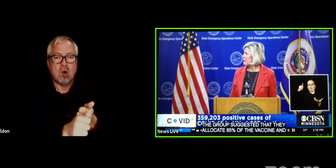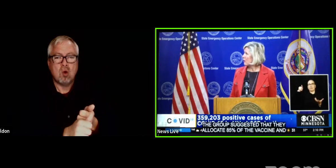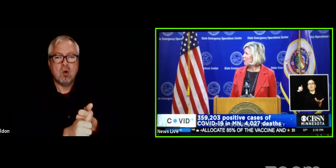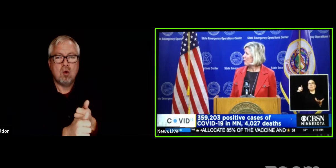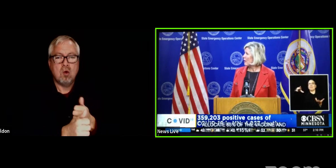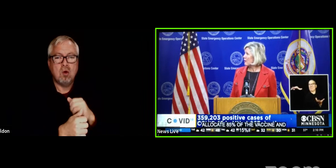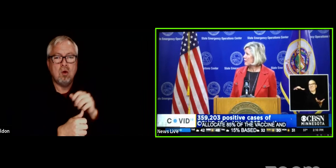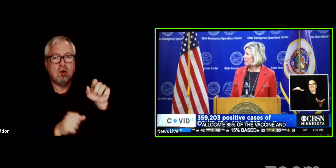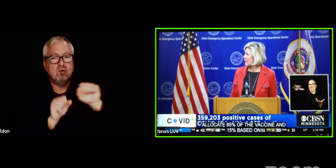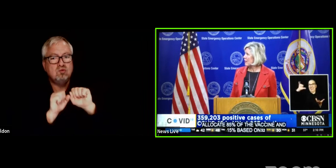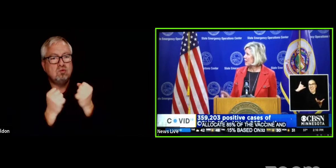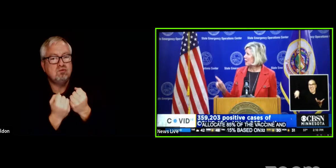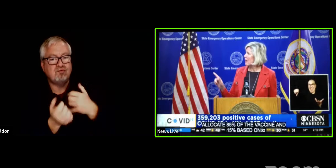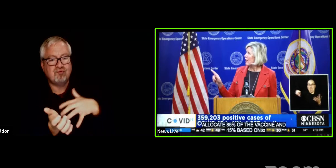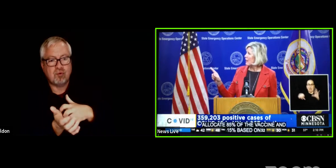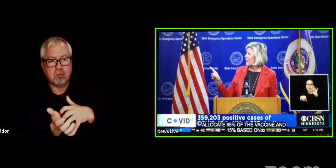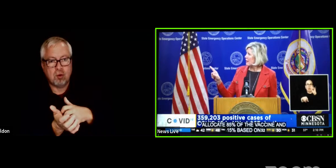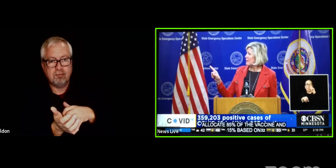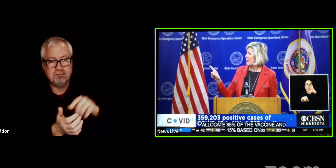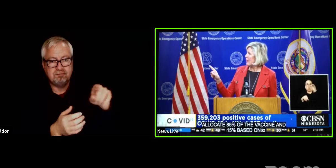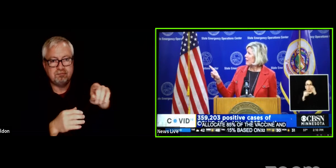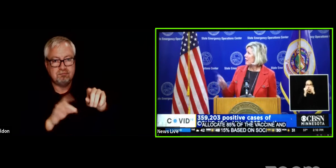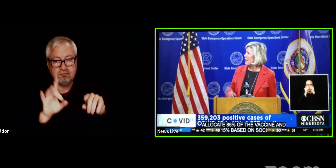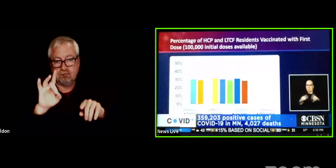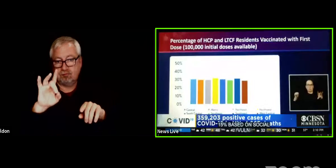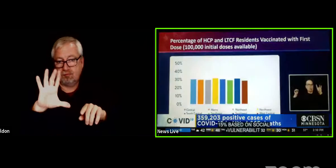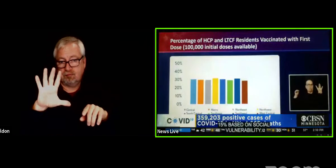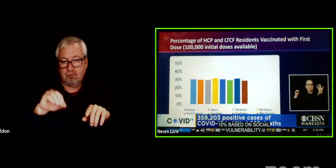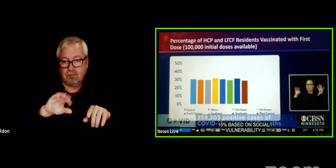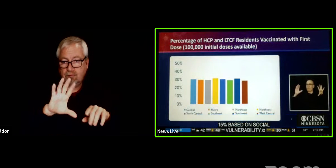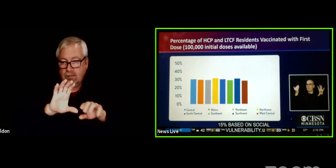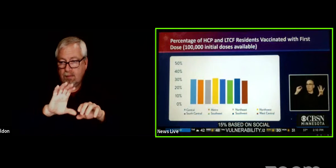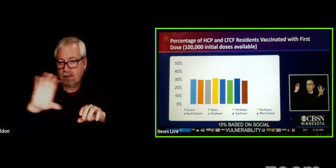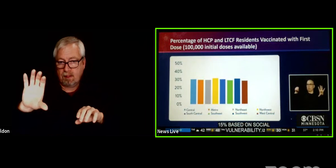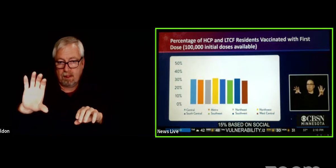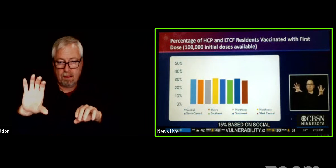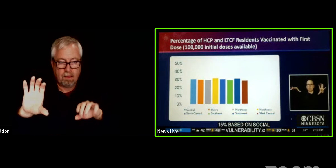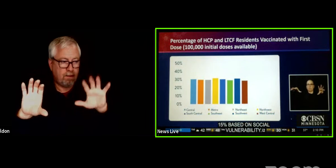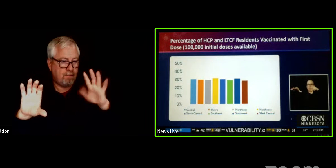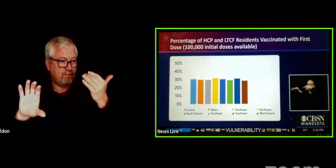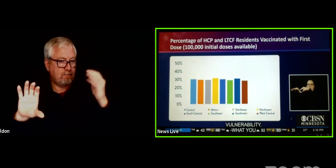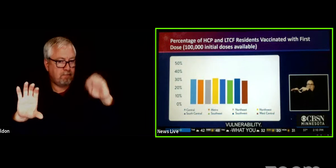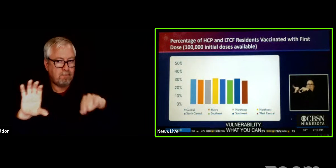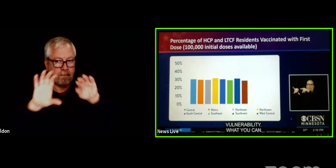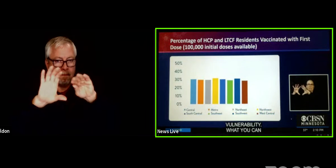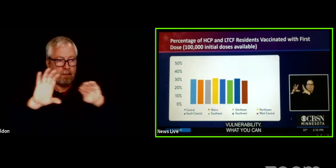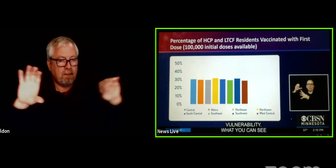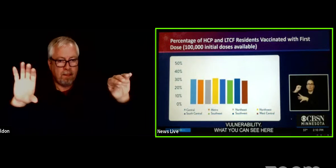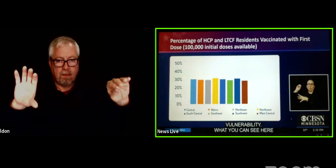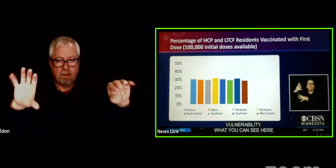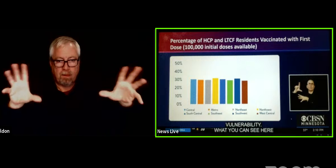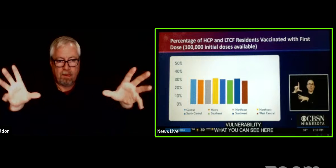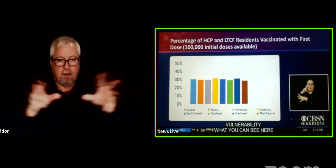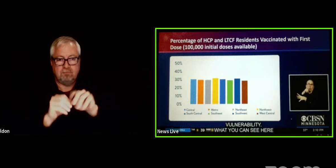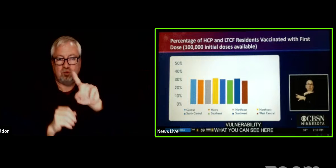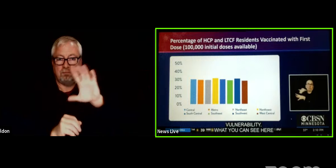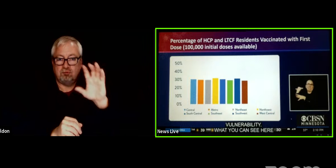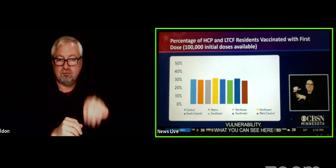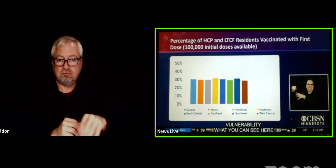AND SO WHAT YOU CAN SEE HERE IS THAT IT MAKES A LITTLE BIT OF A DIFFERENCE BY REGION SO CERTAIN REGIONS WILL